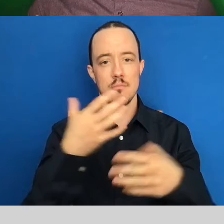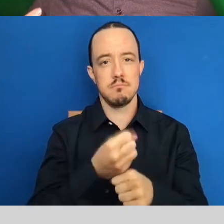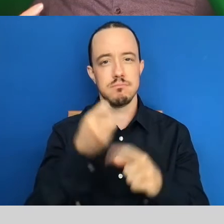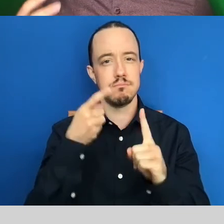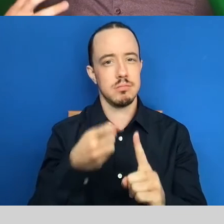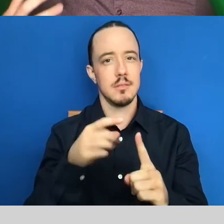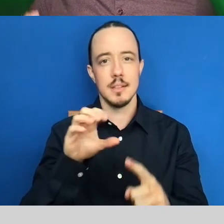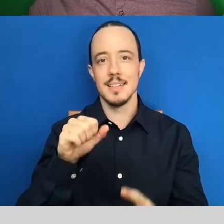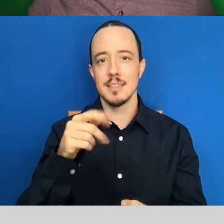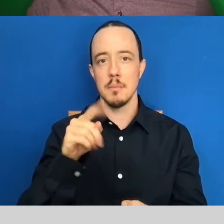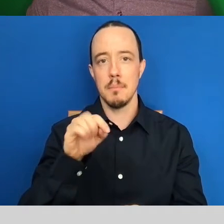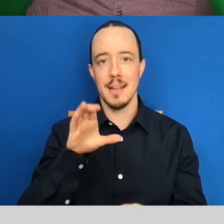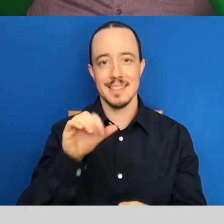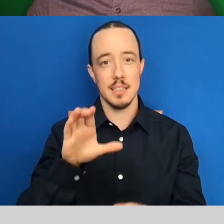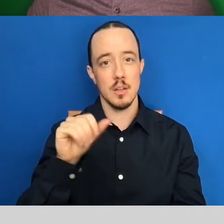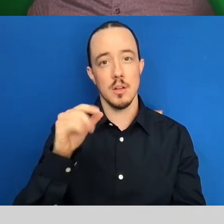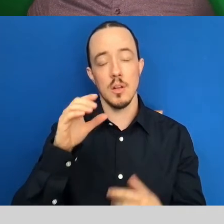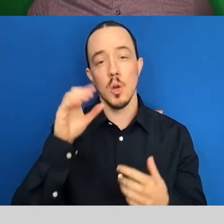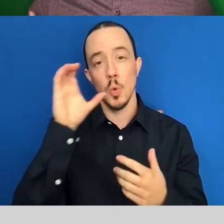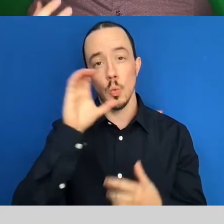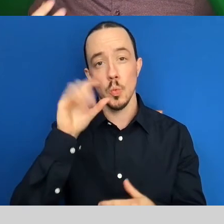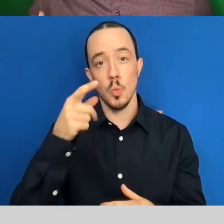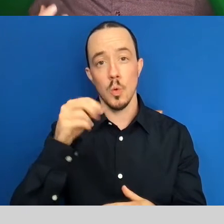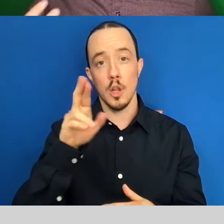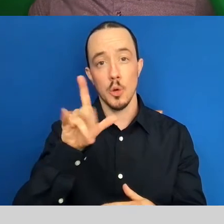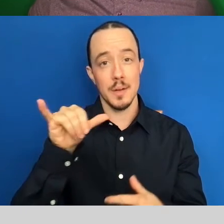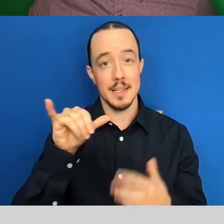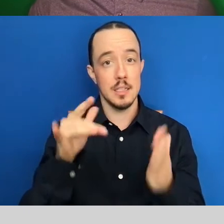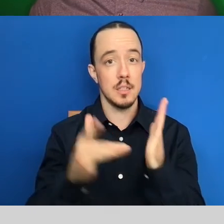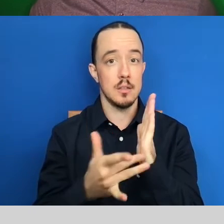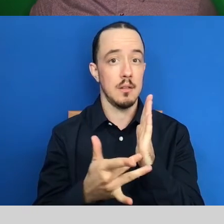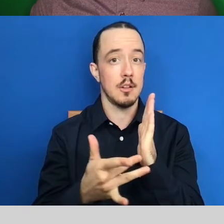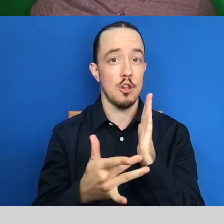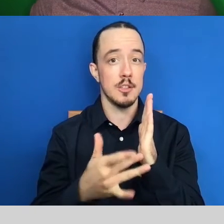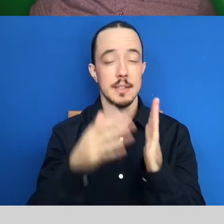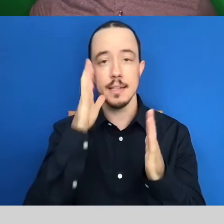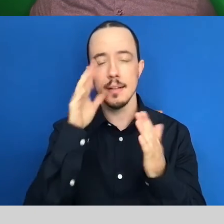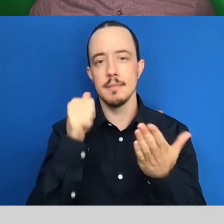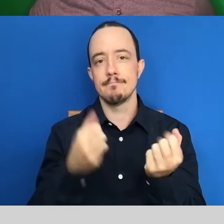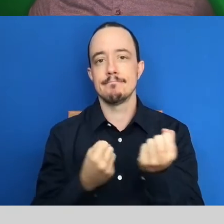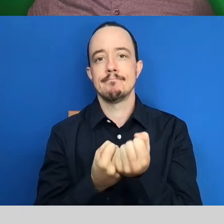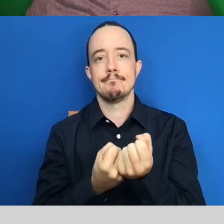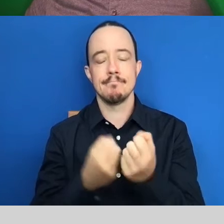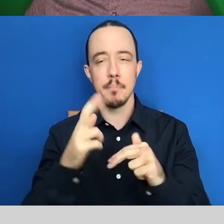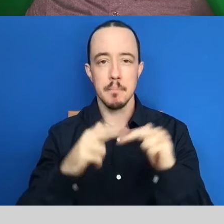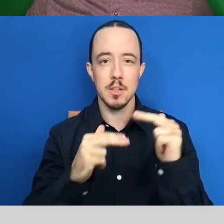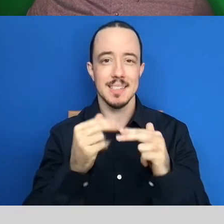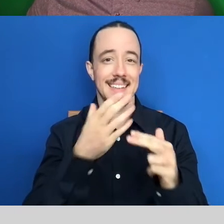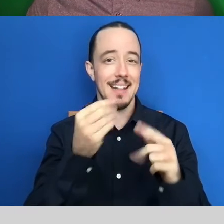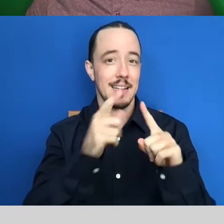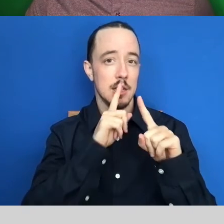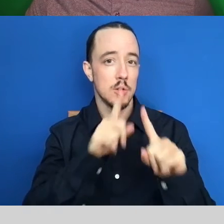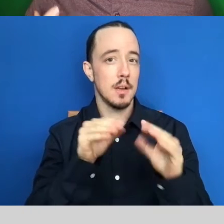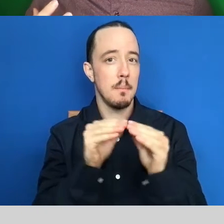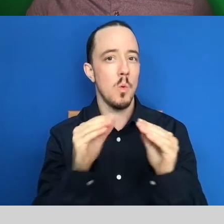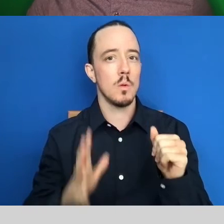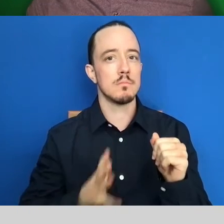So the short of this is that Symantec querying tools aid us in building and answering more sophisticated questions about our code base.